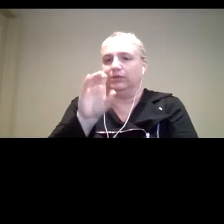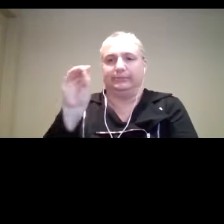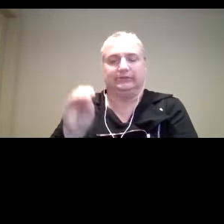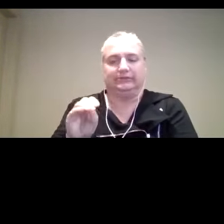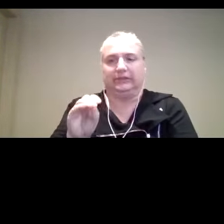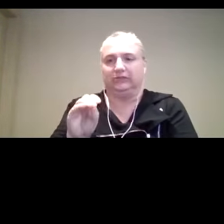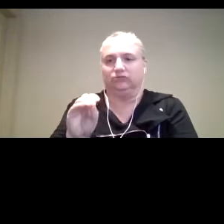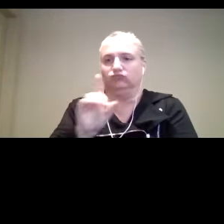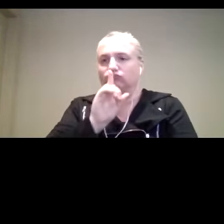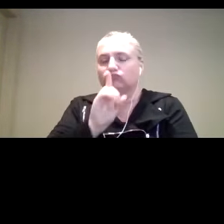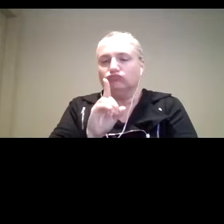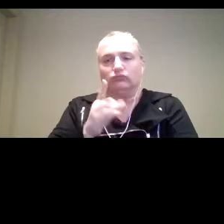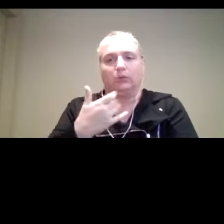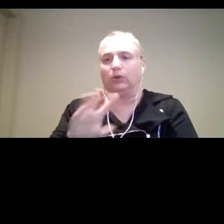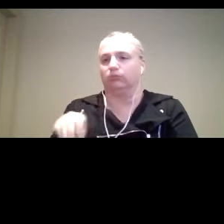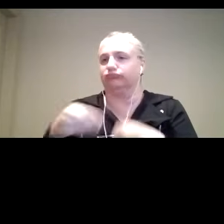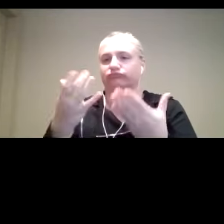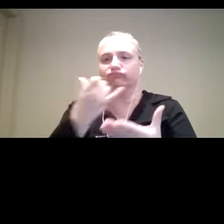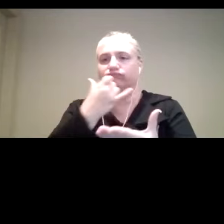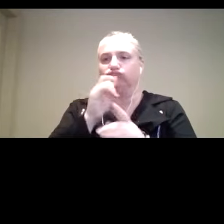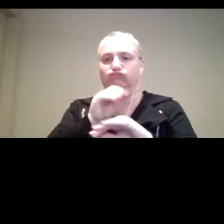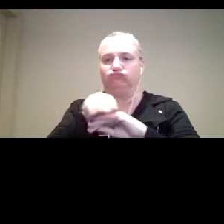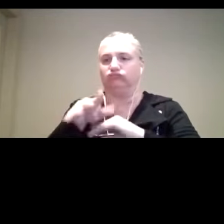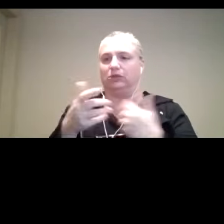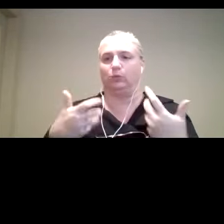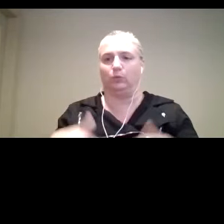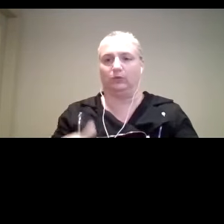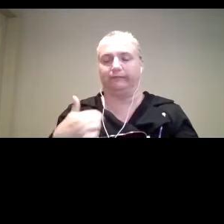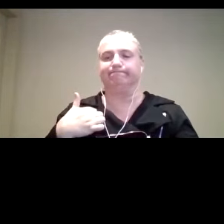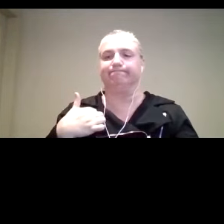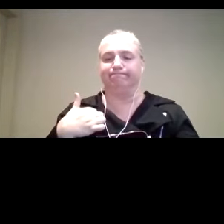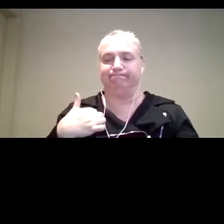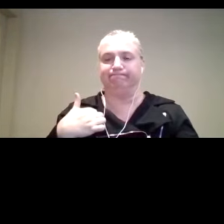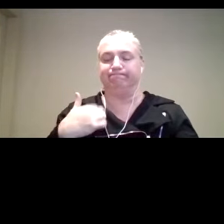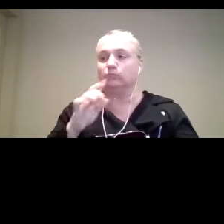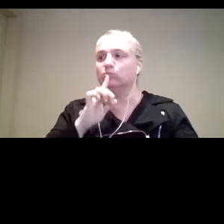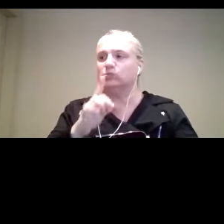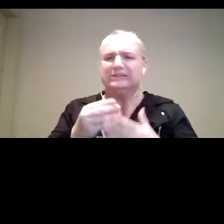So, those kinds of really expensive, tough placements,